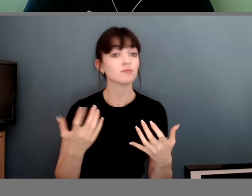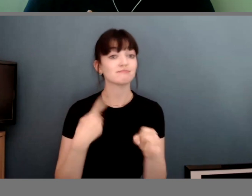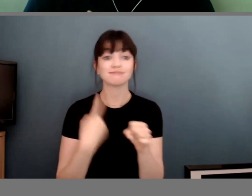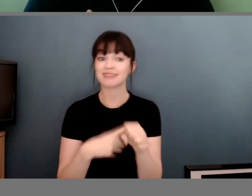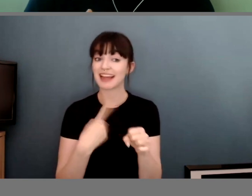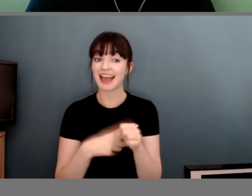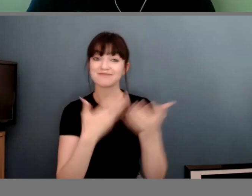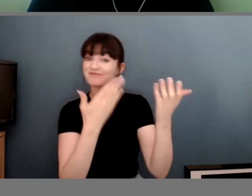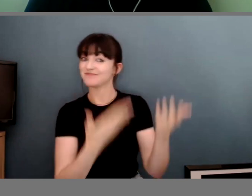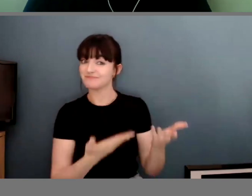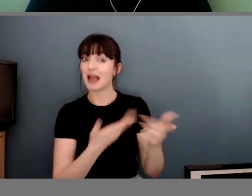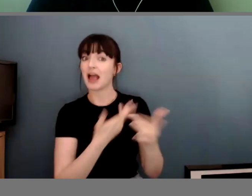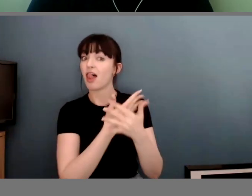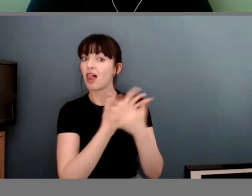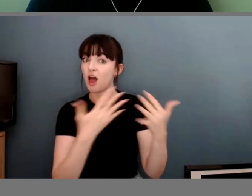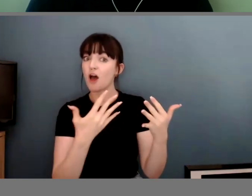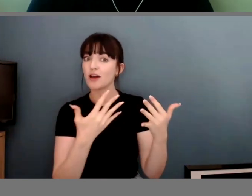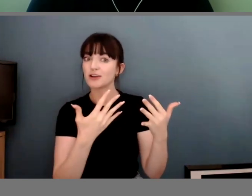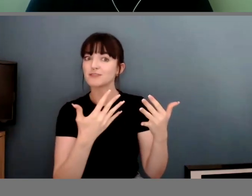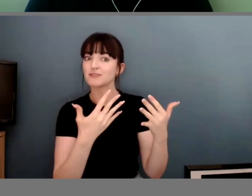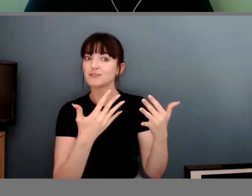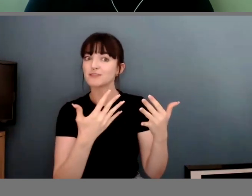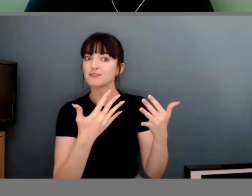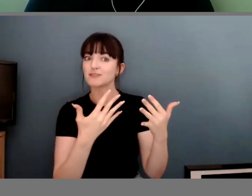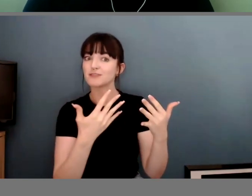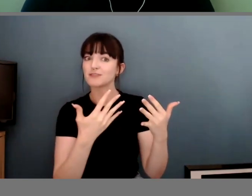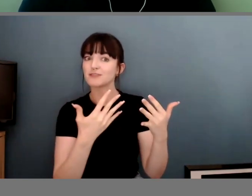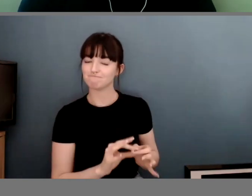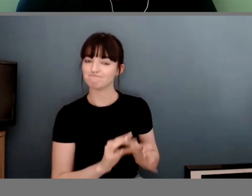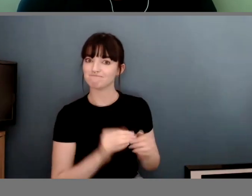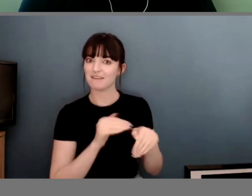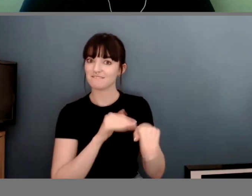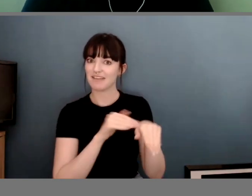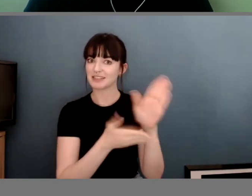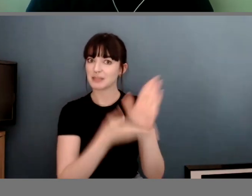you might be tempted to pass over that thinking the built environment may not be a service but